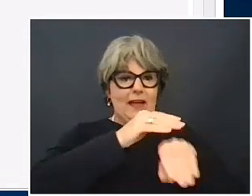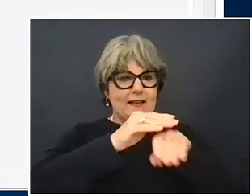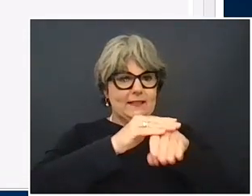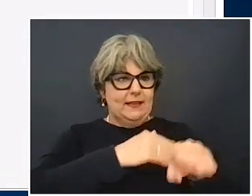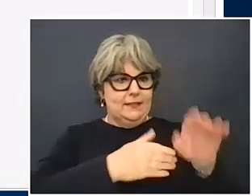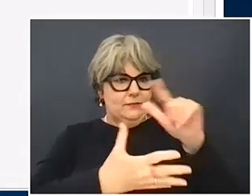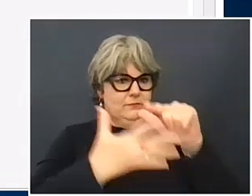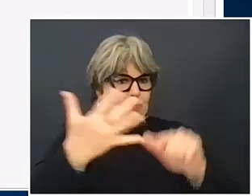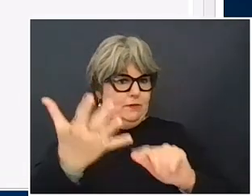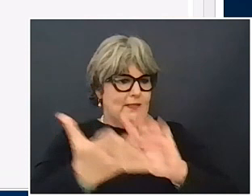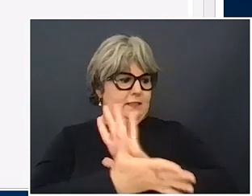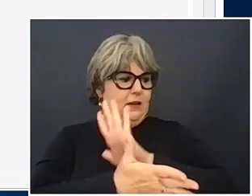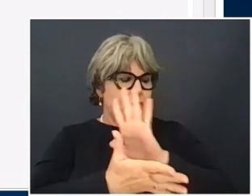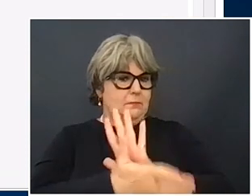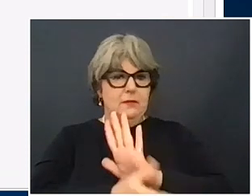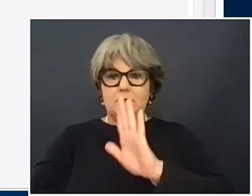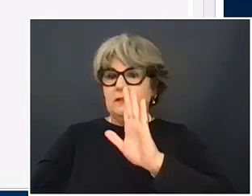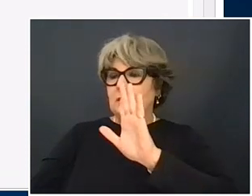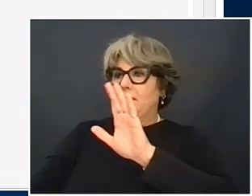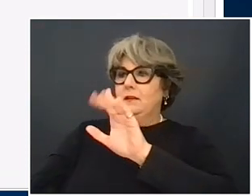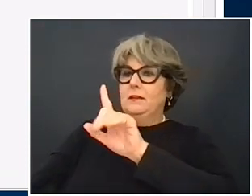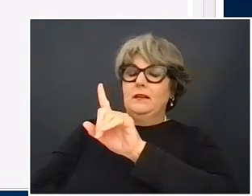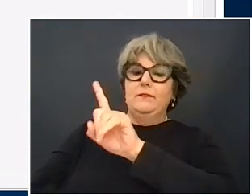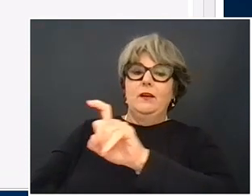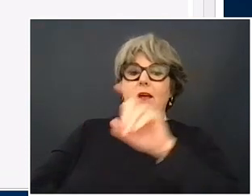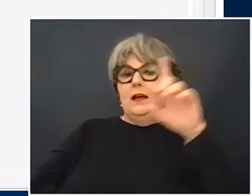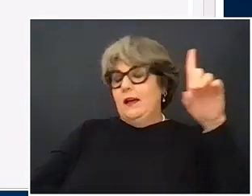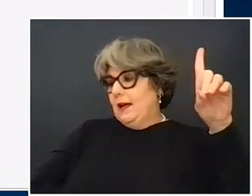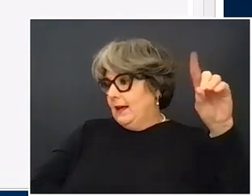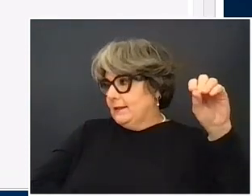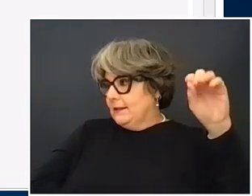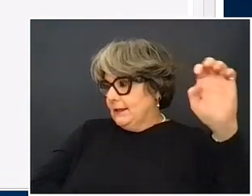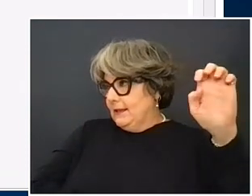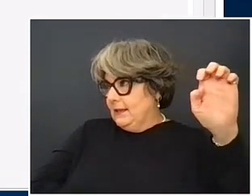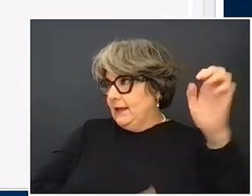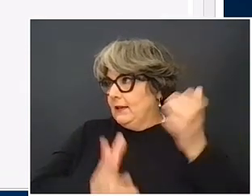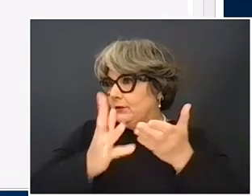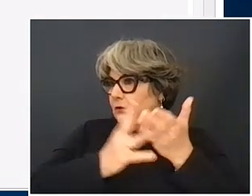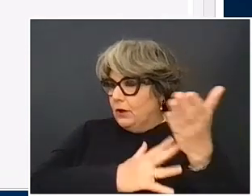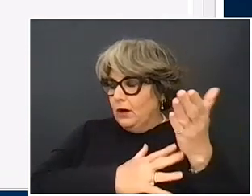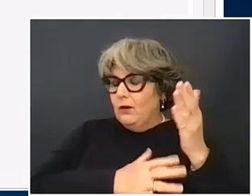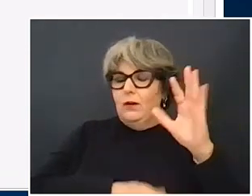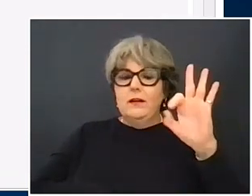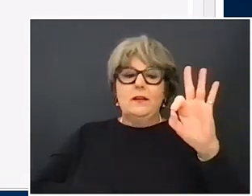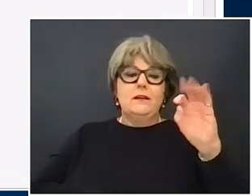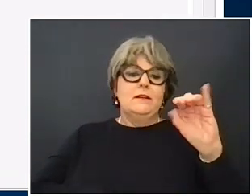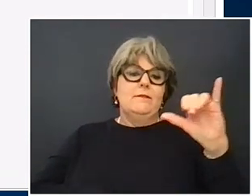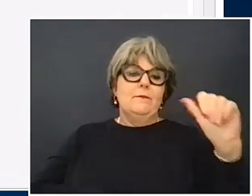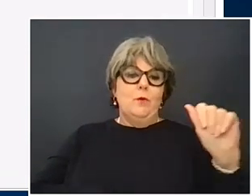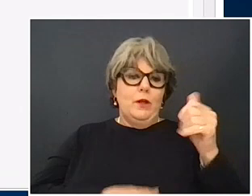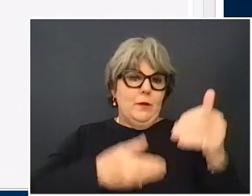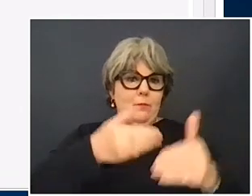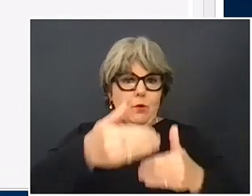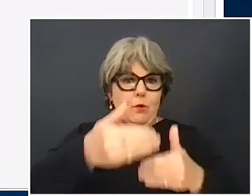If you ask the Department, the Department has to go through its processes, which delay how quickly they can release the materials ahead of a